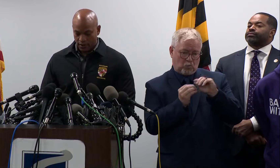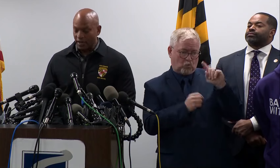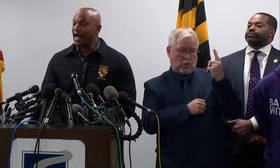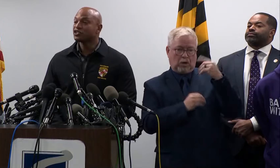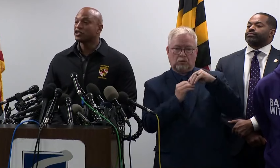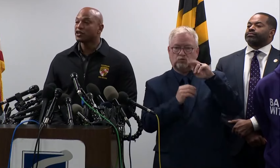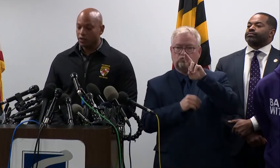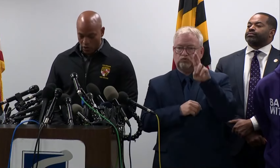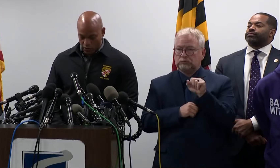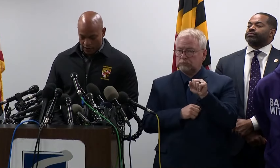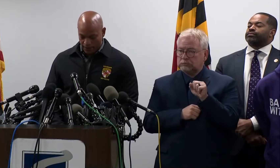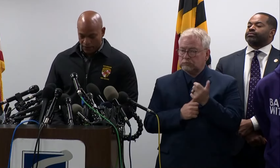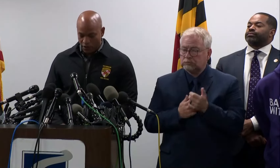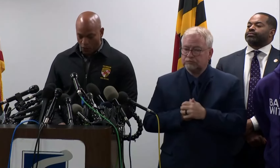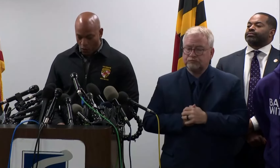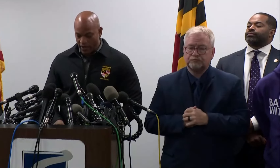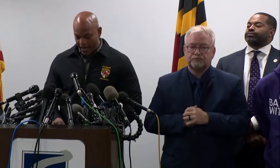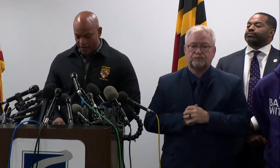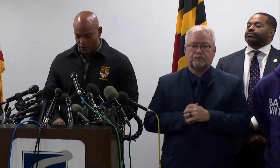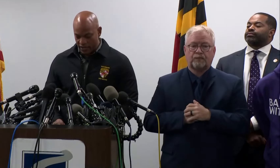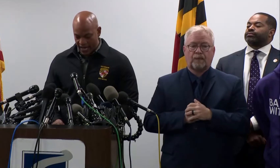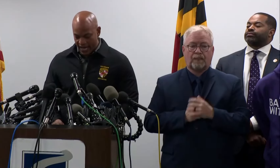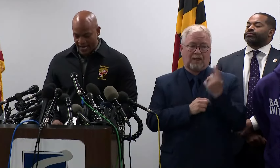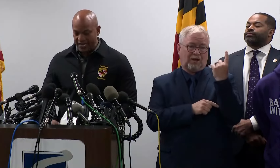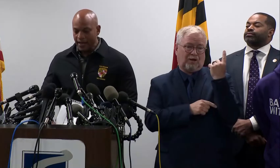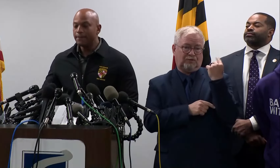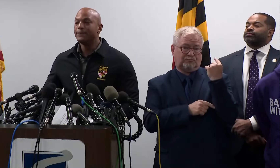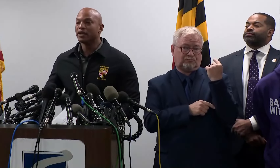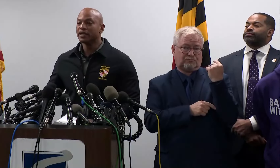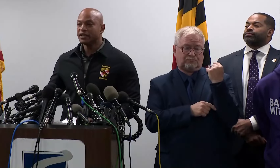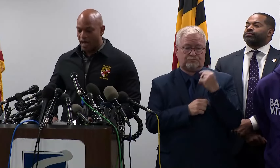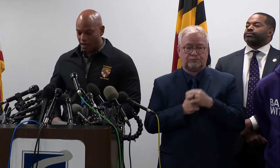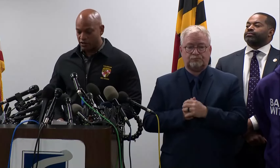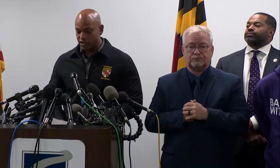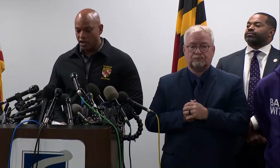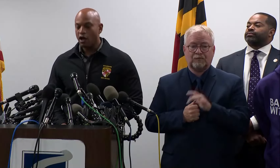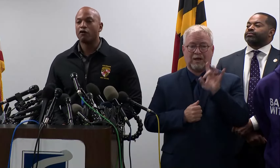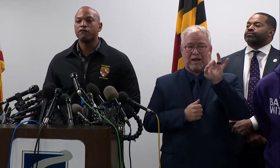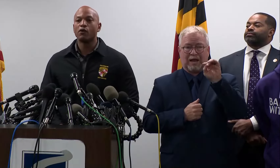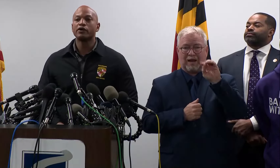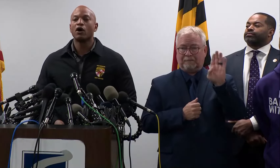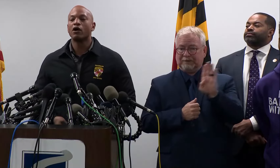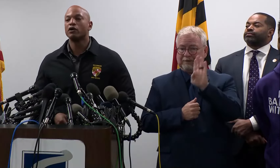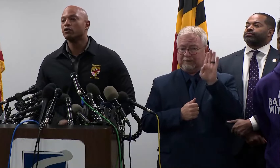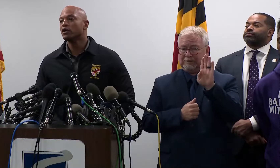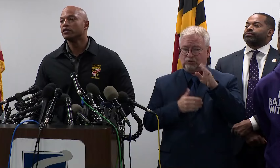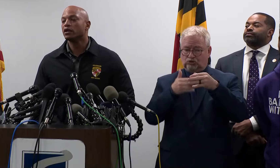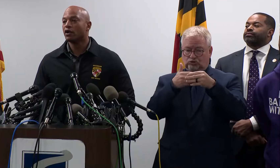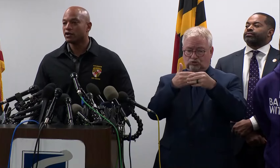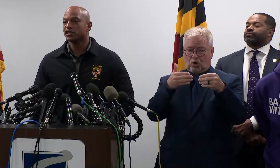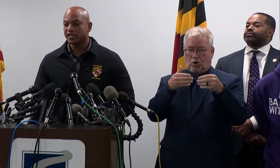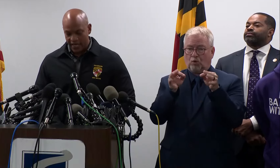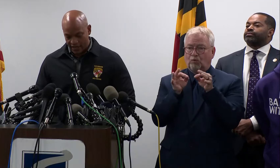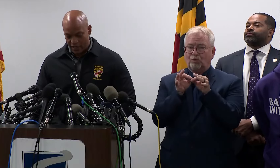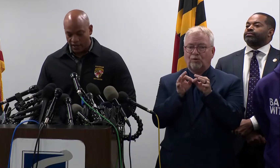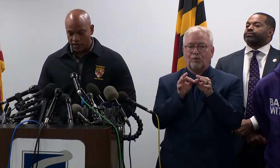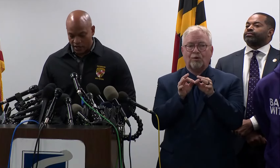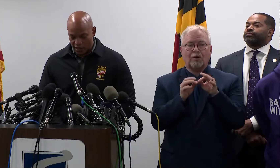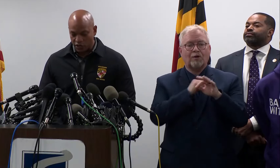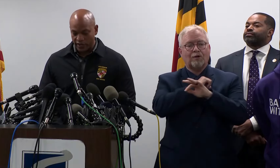Last year alone, the port handled $80 billion of foreign cargo, the largest in the country.